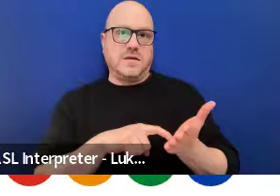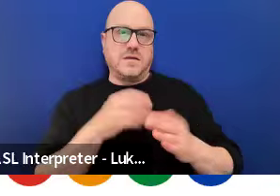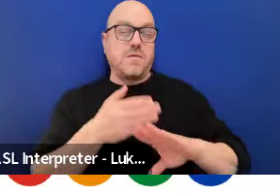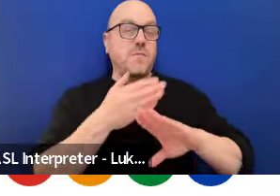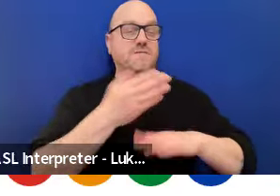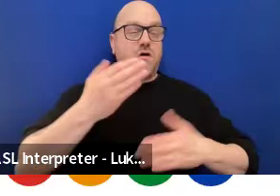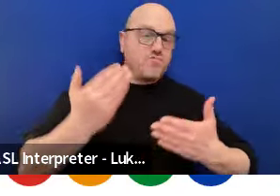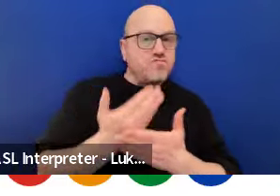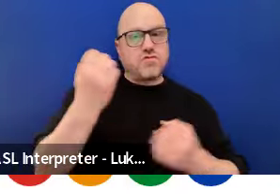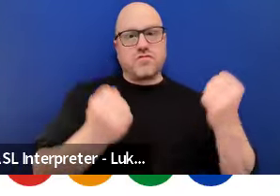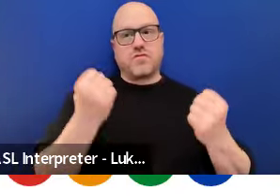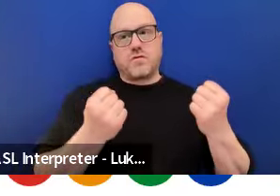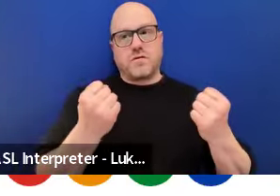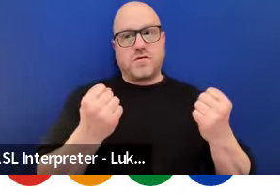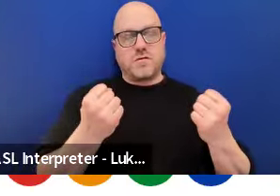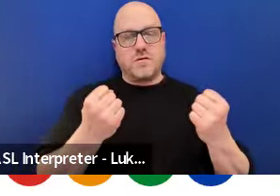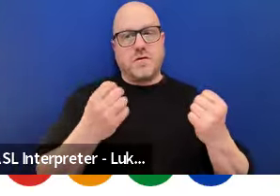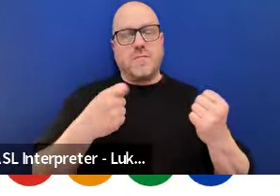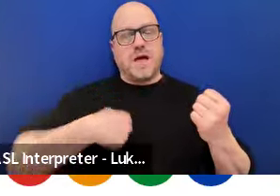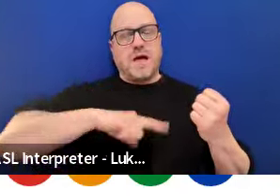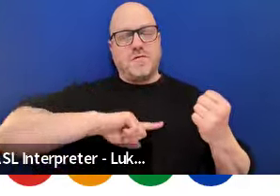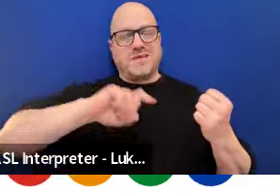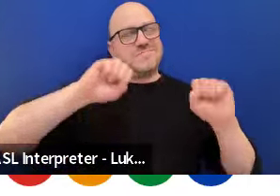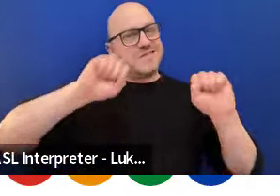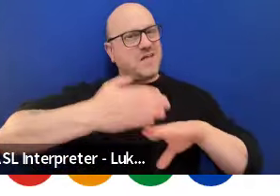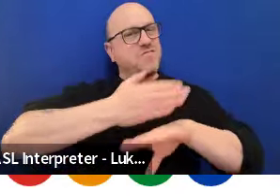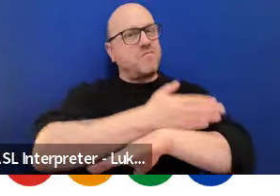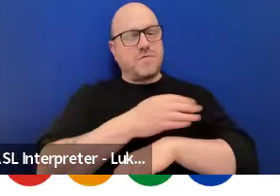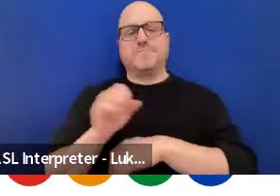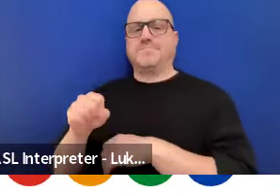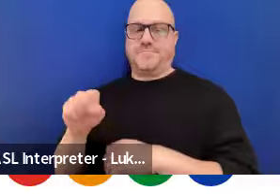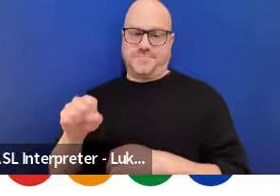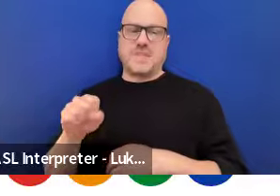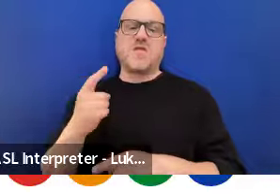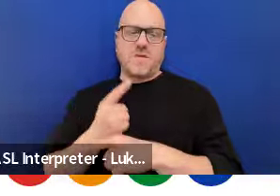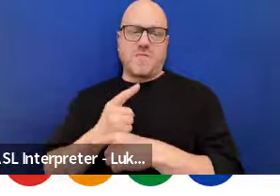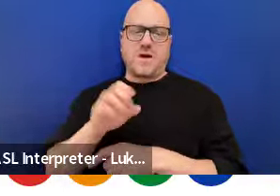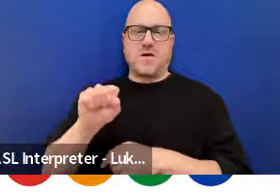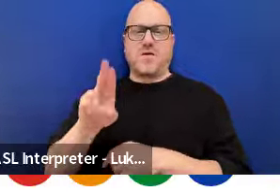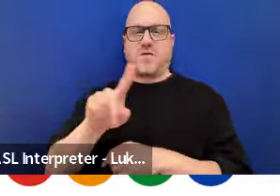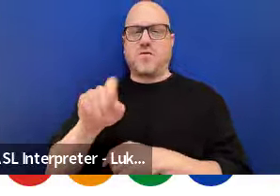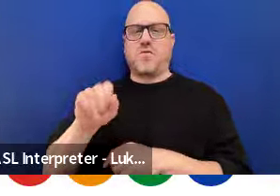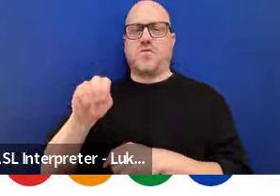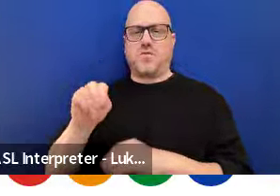AREA BETTER. RECOGNIZING IT WILL BE A LITTLE BEFORE WE GET THE VEHICLES, BUT